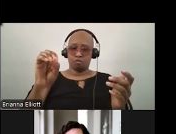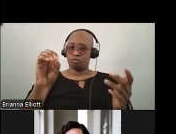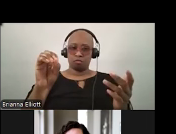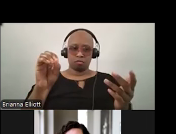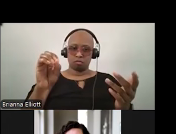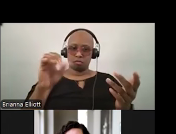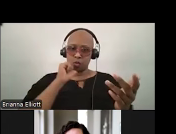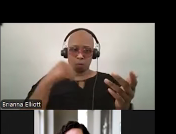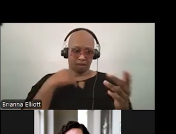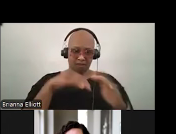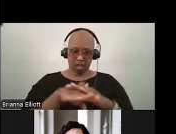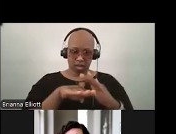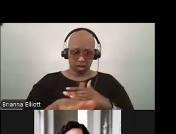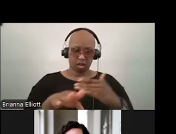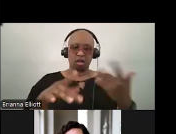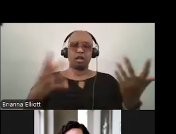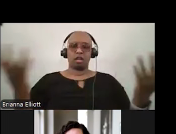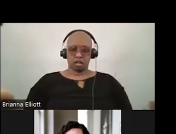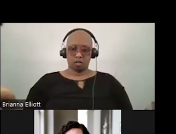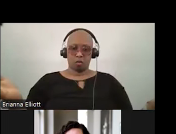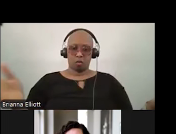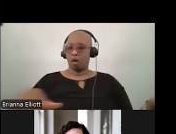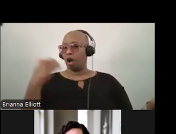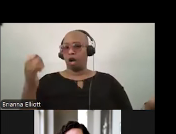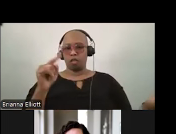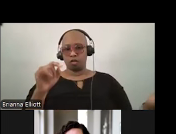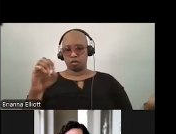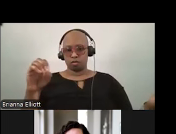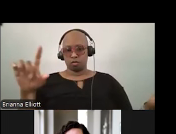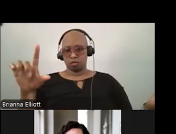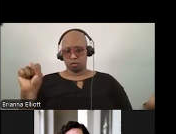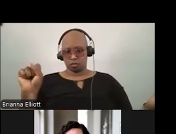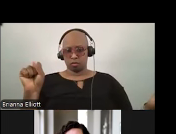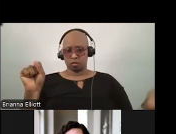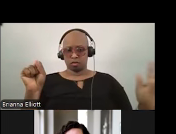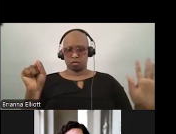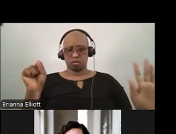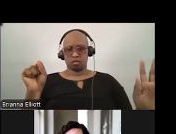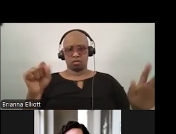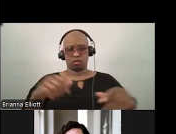this. Acrobat Pro is a big one. Take a breath. Don't freak out about it. Yes, PDFs are hard